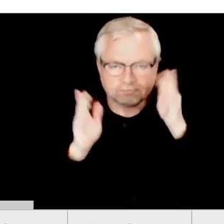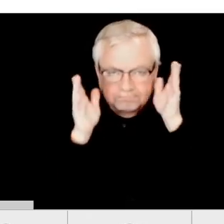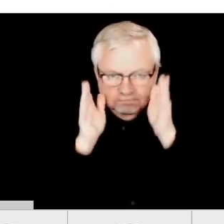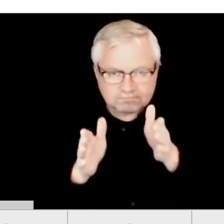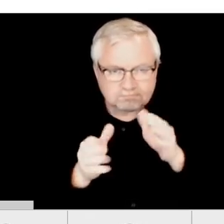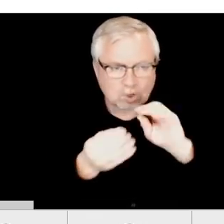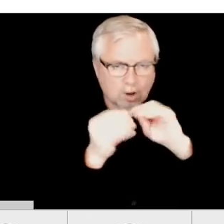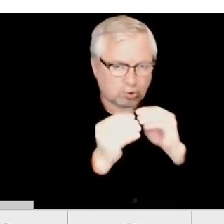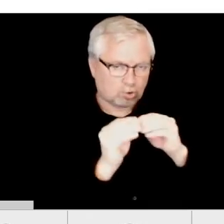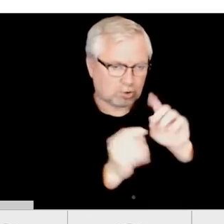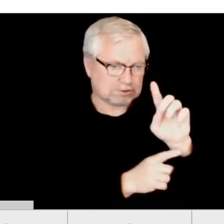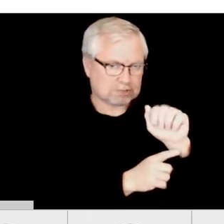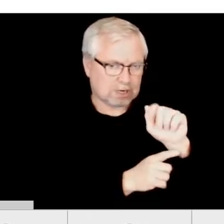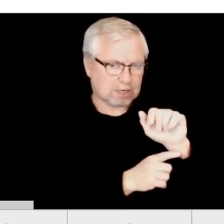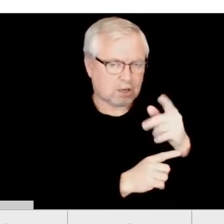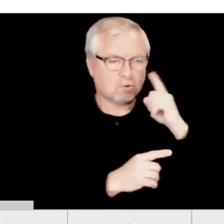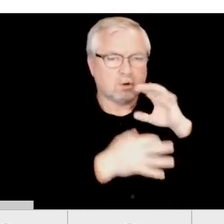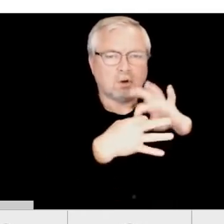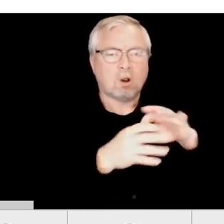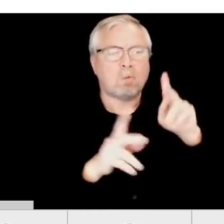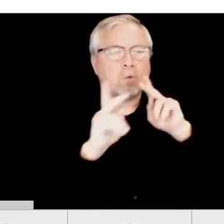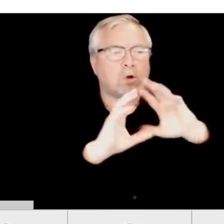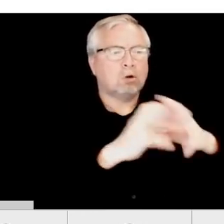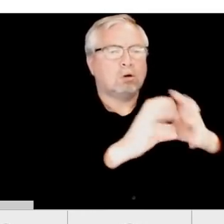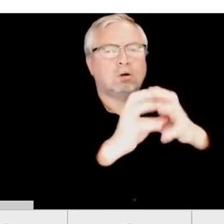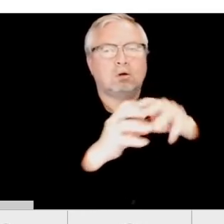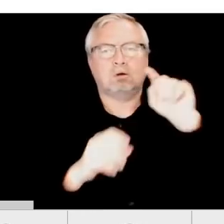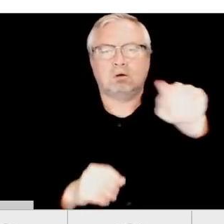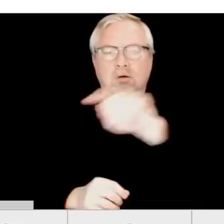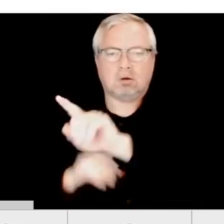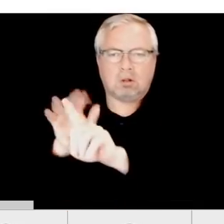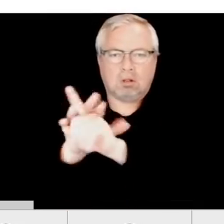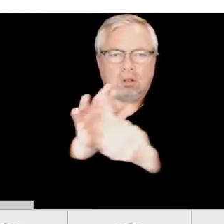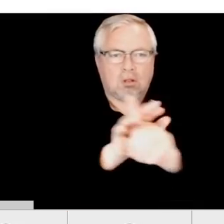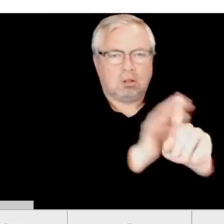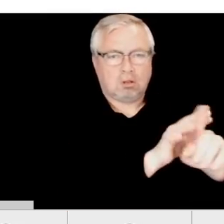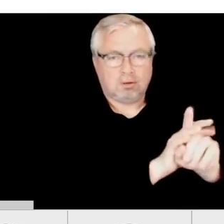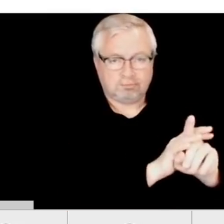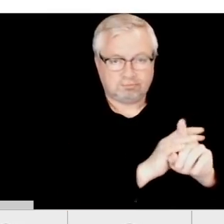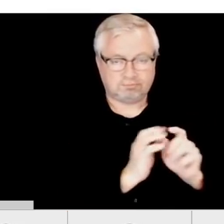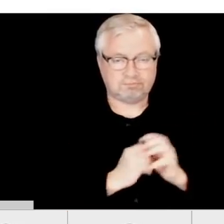We also anticipate posting the programming codes this evening, this